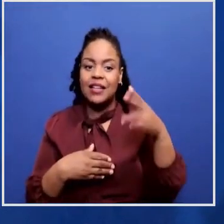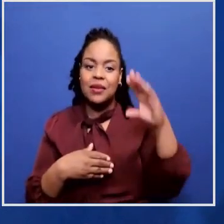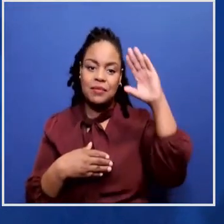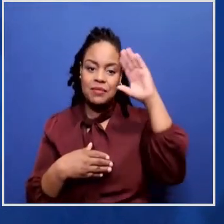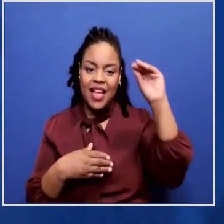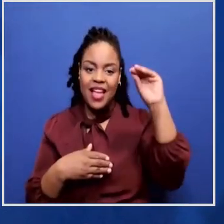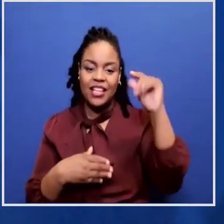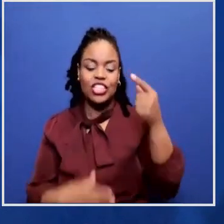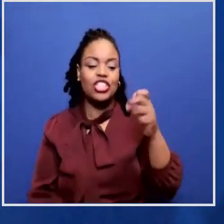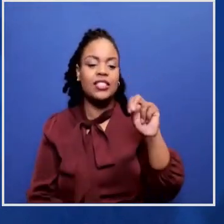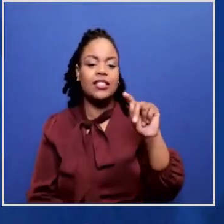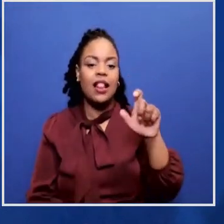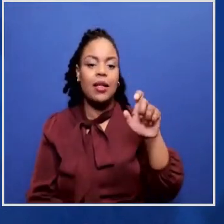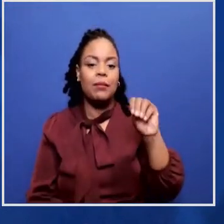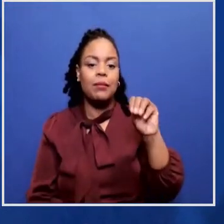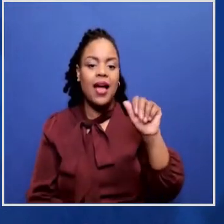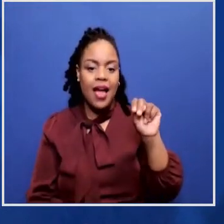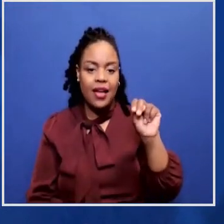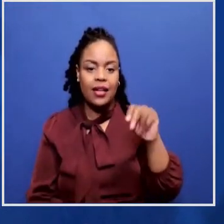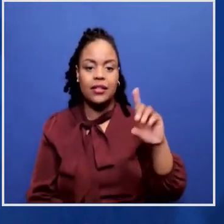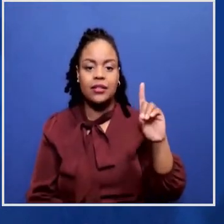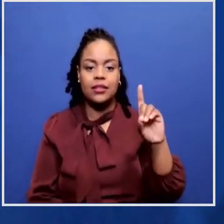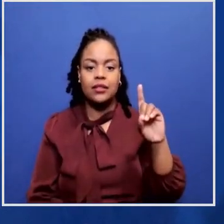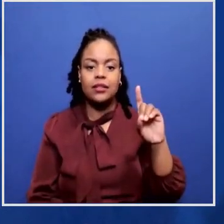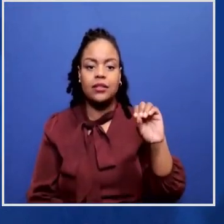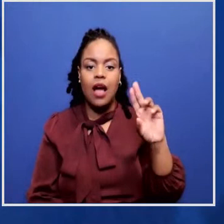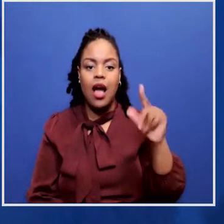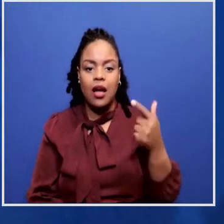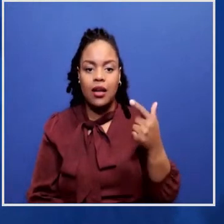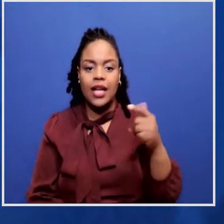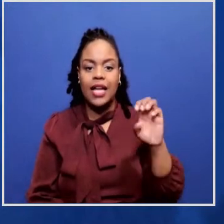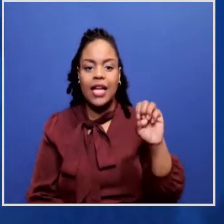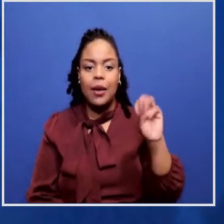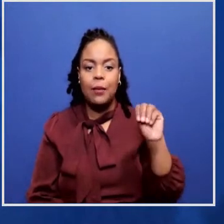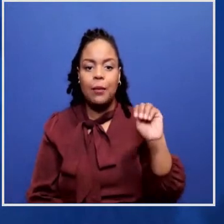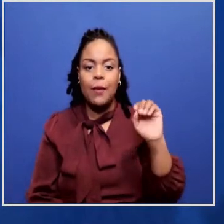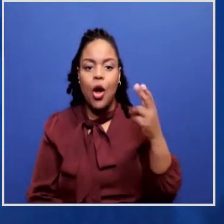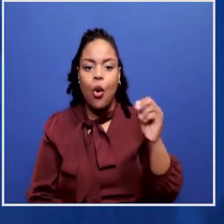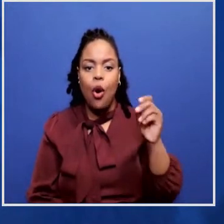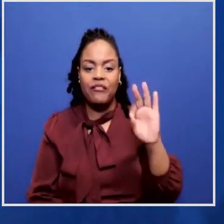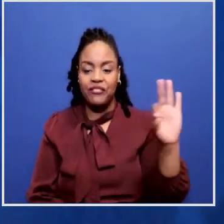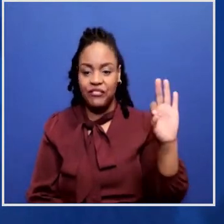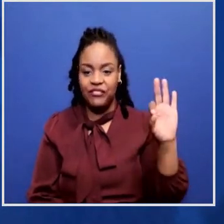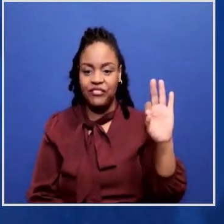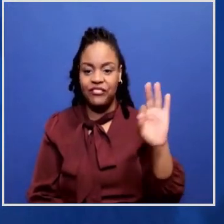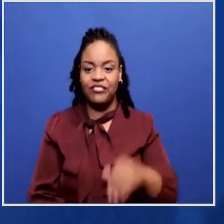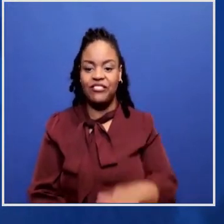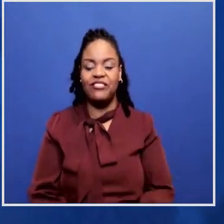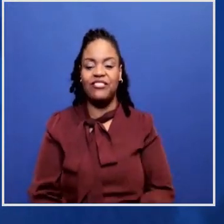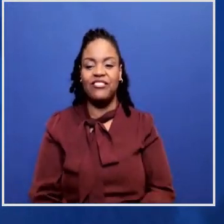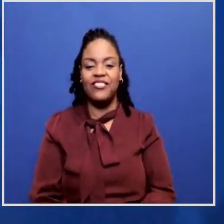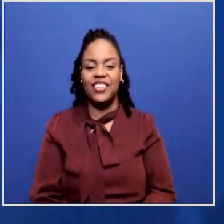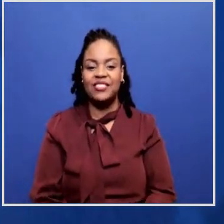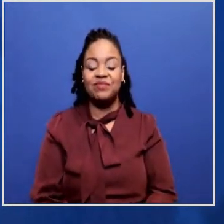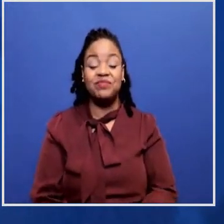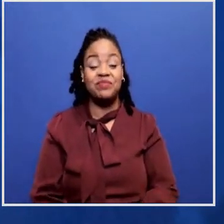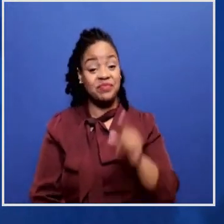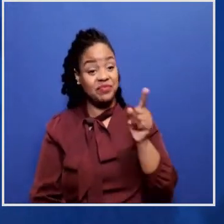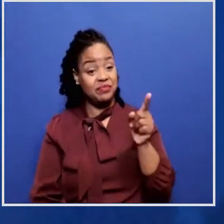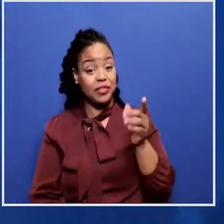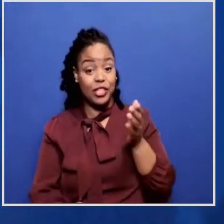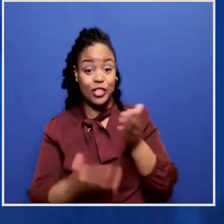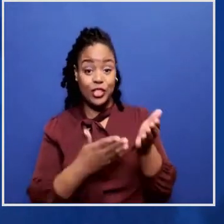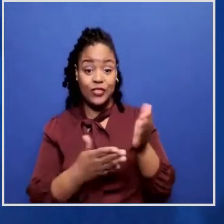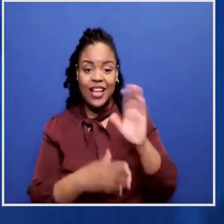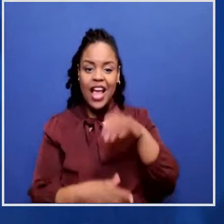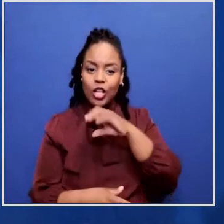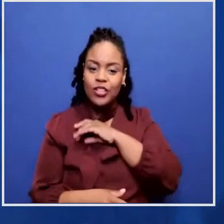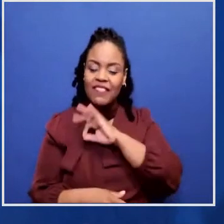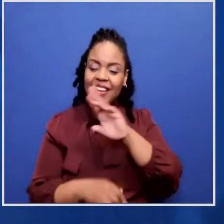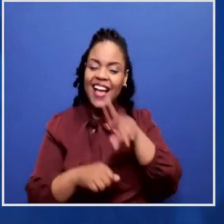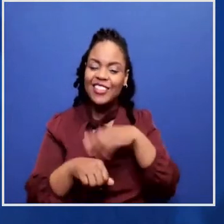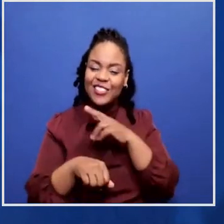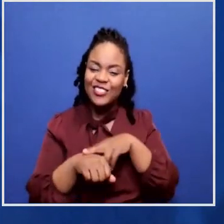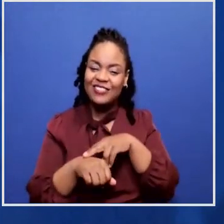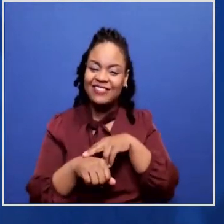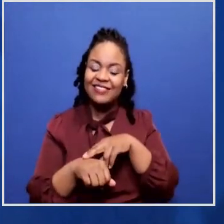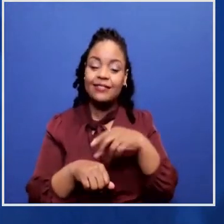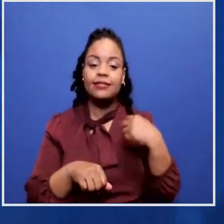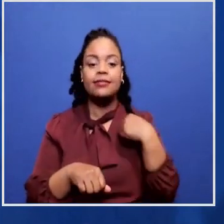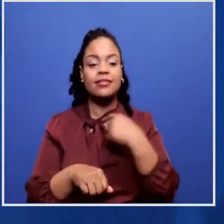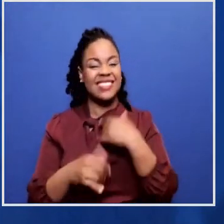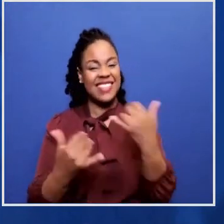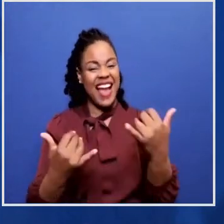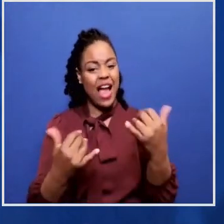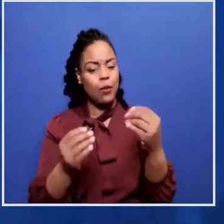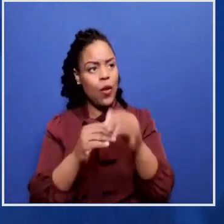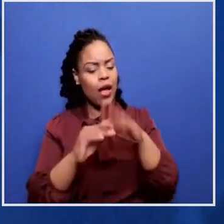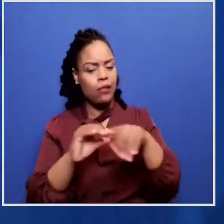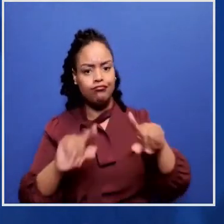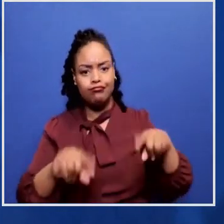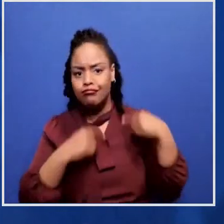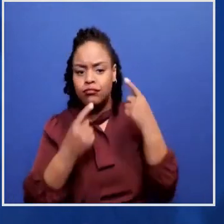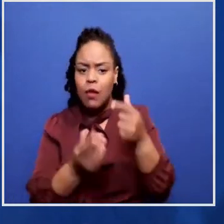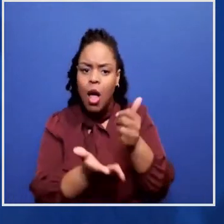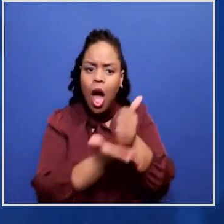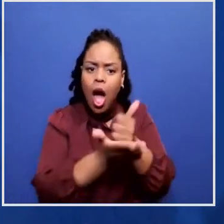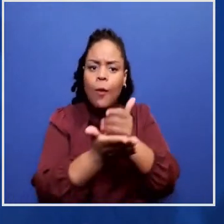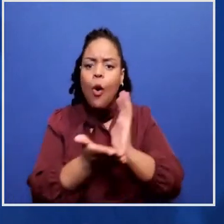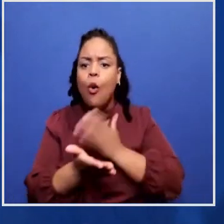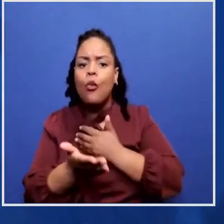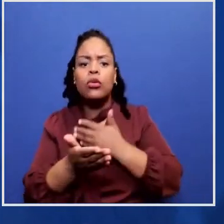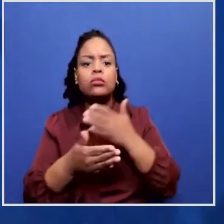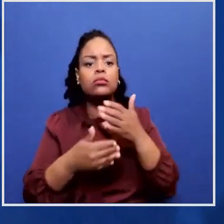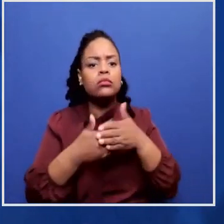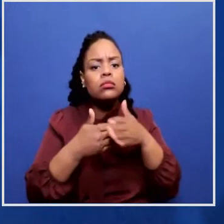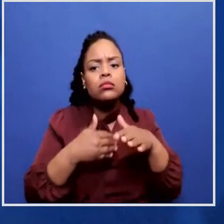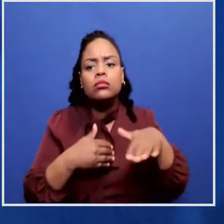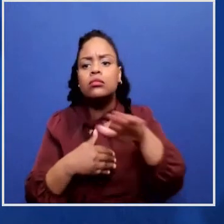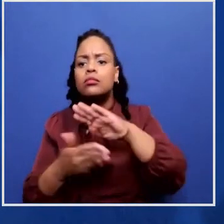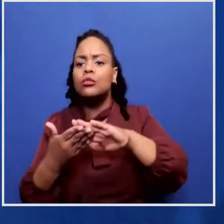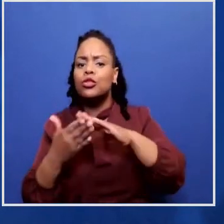SECOND GENTLEMAN OF THE UNITED